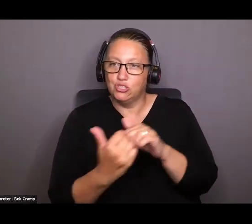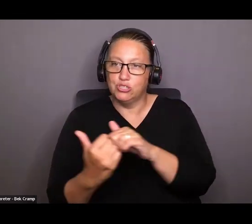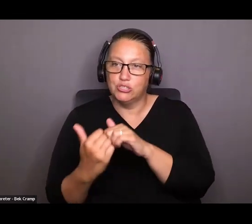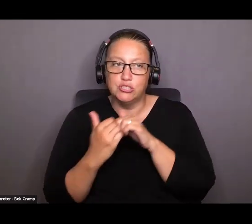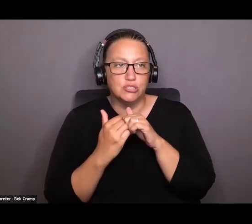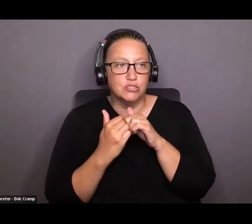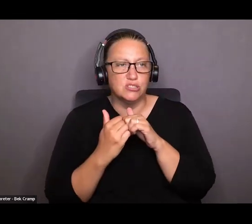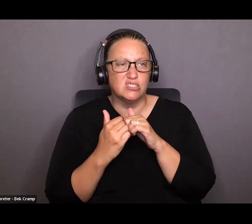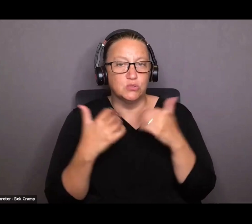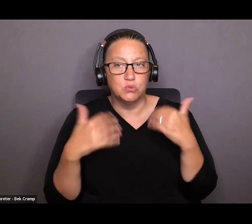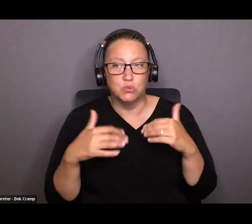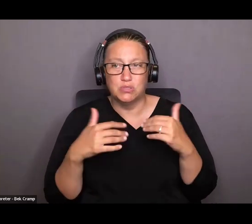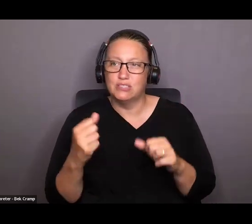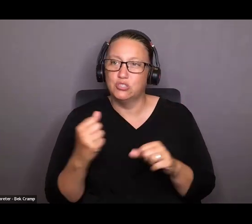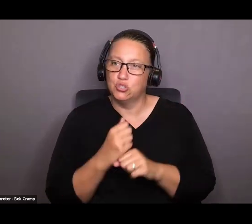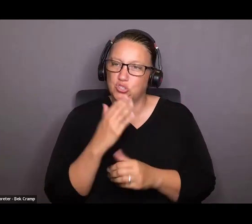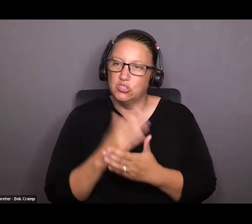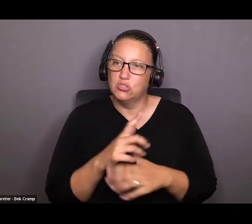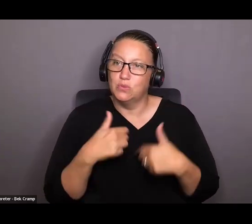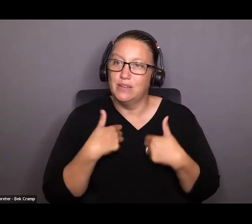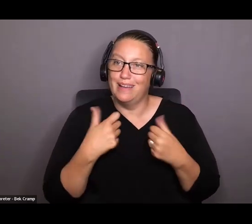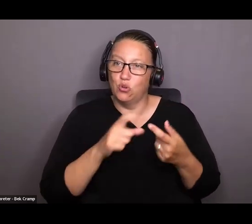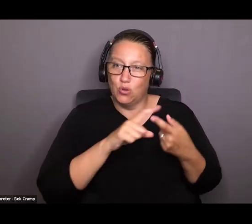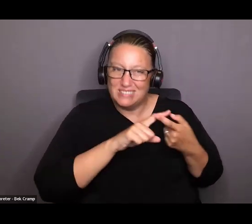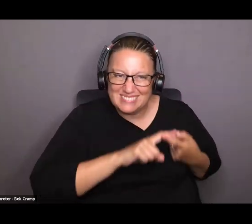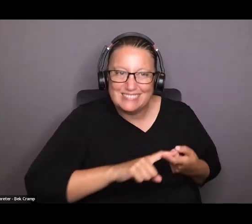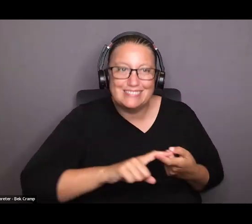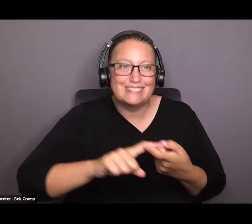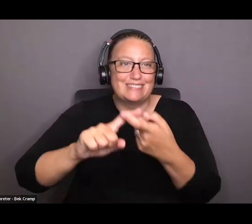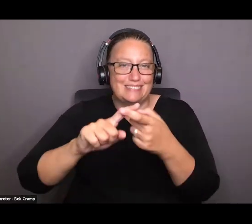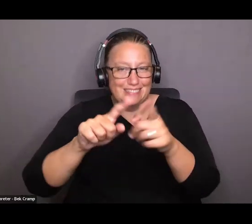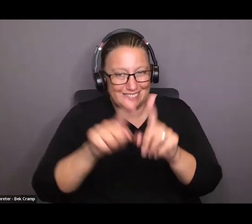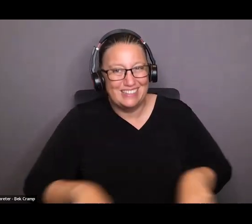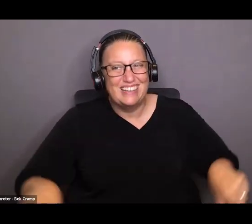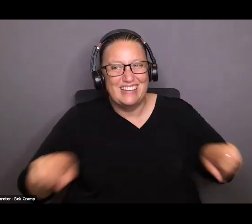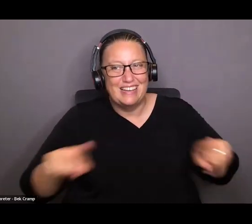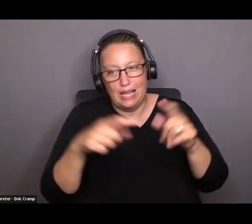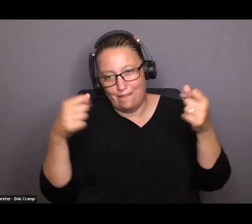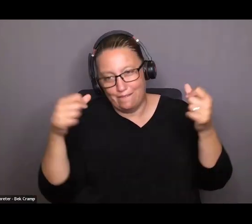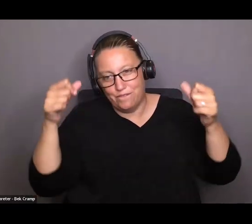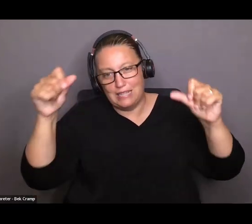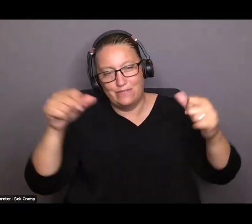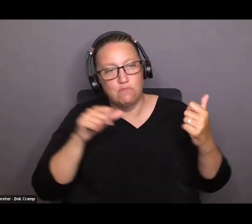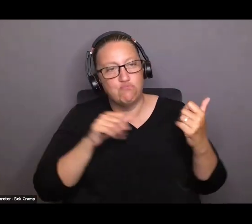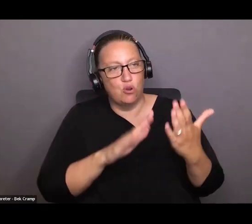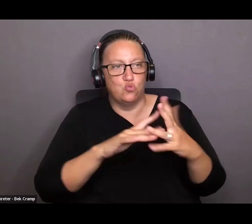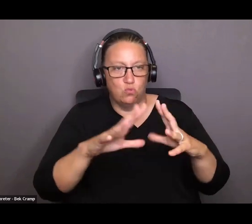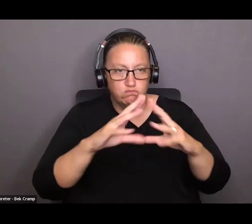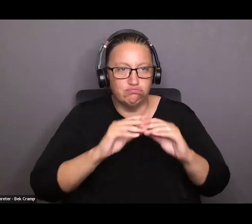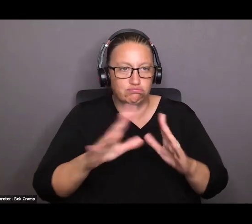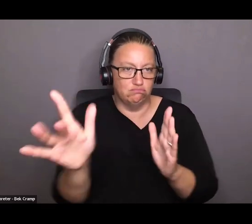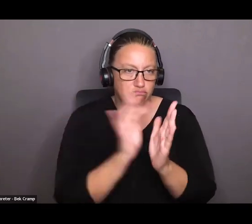consistent and effective approaches to reducing and eliminating restrictive practices. And I would